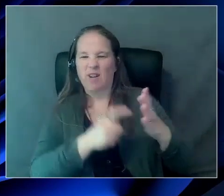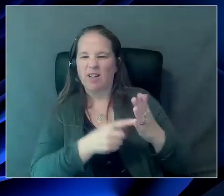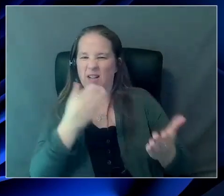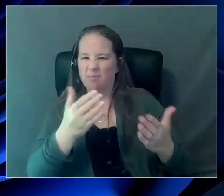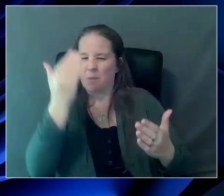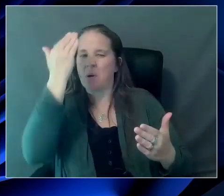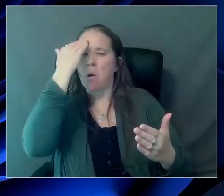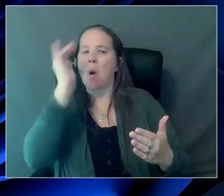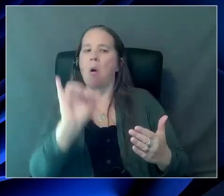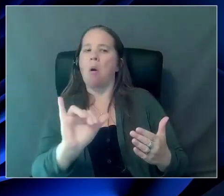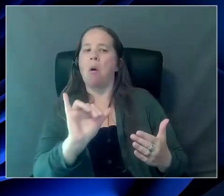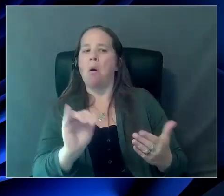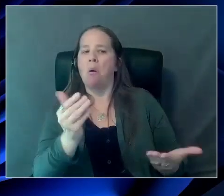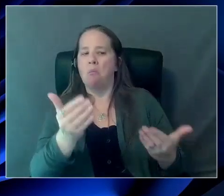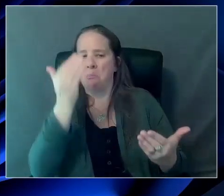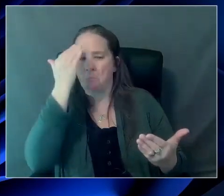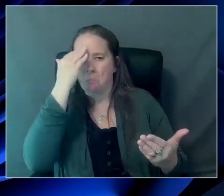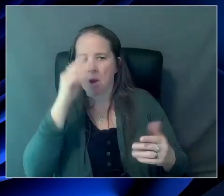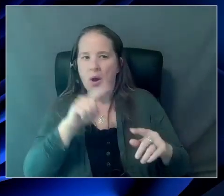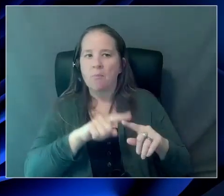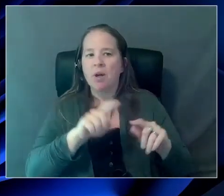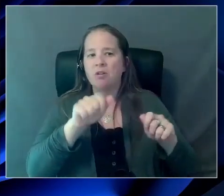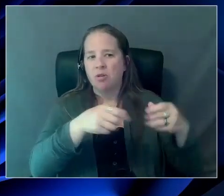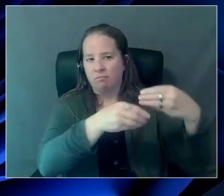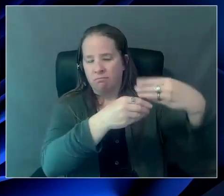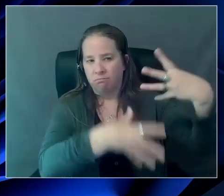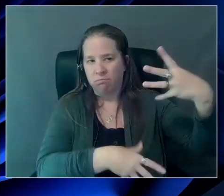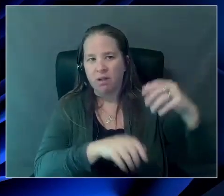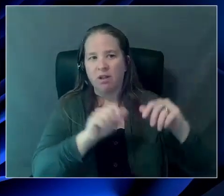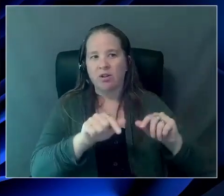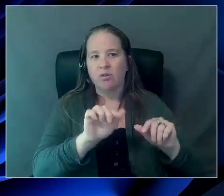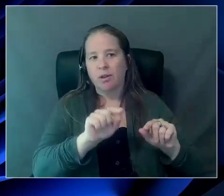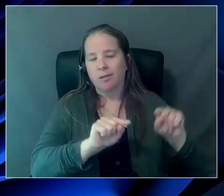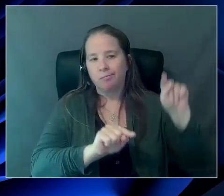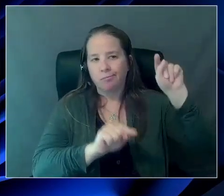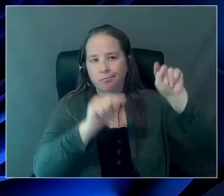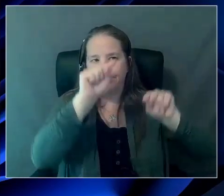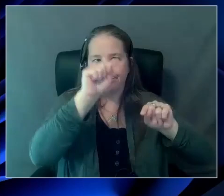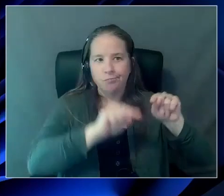The chat list you can use, you can move between activities, chats and your calendar,